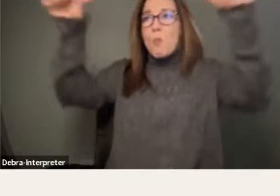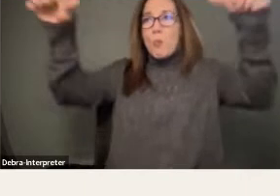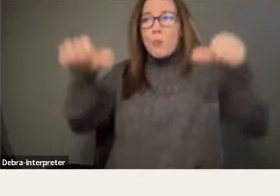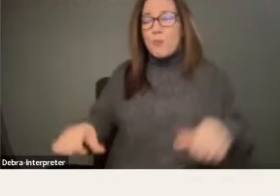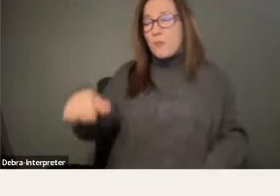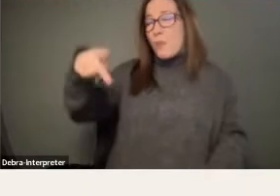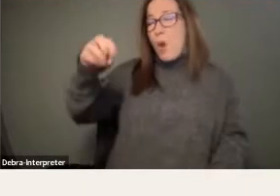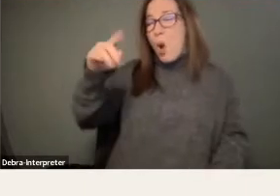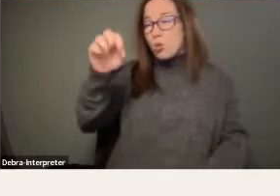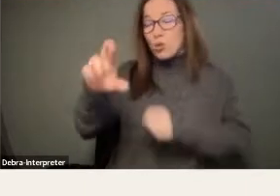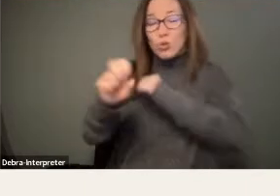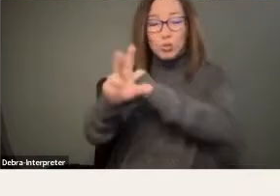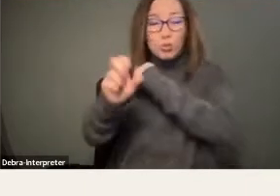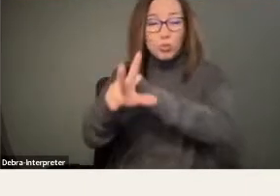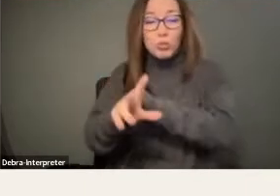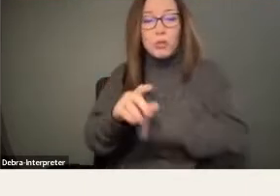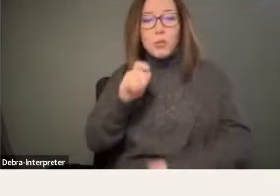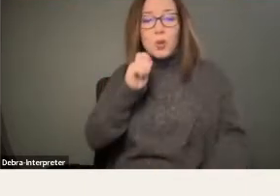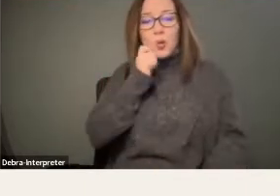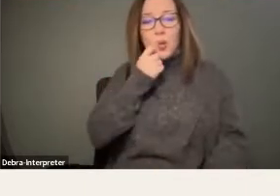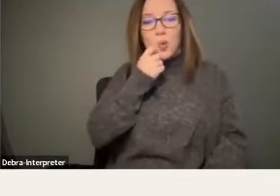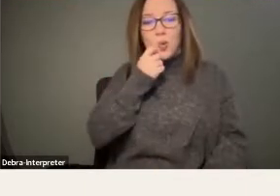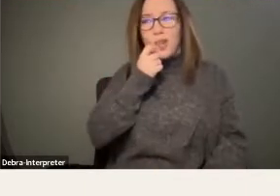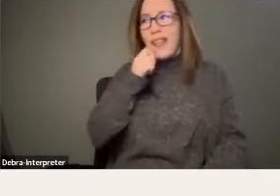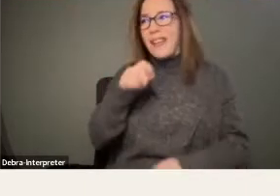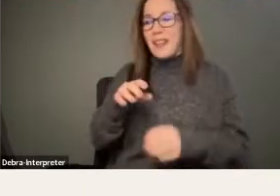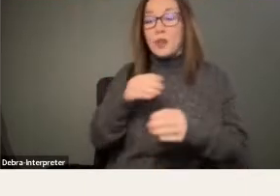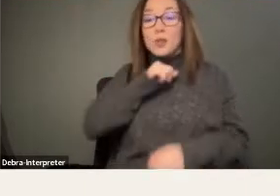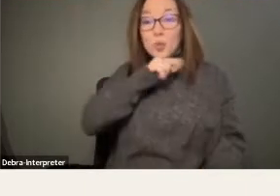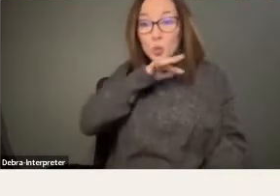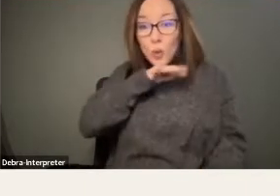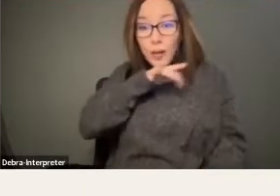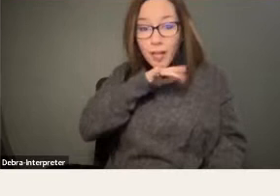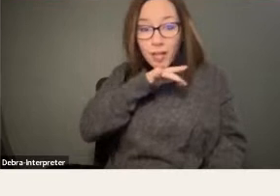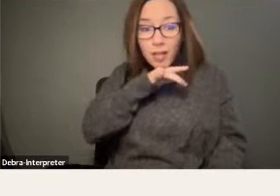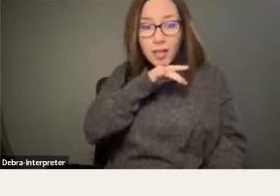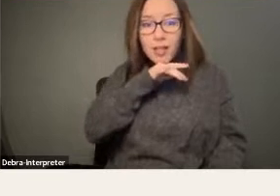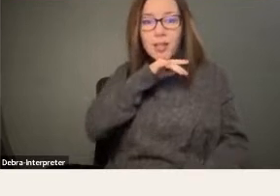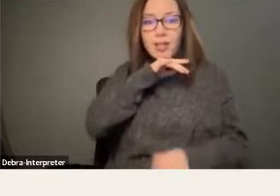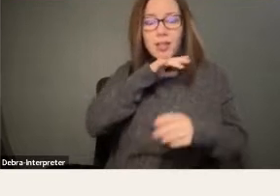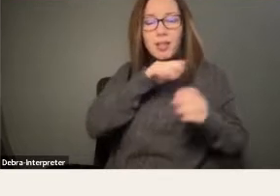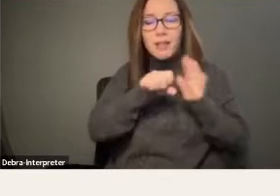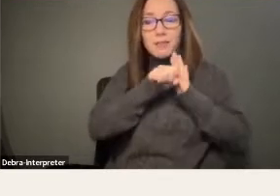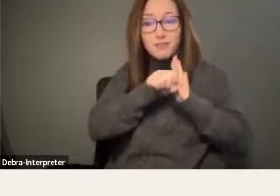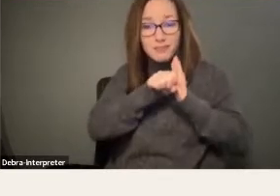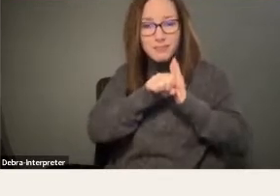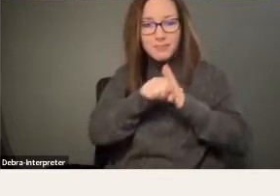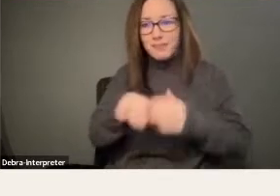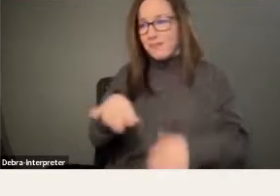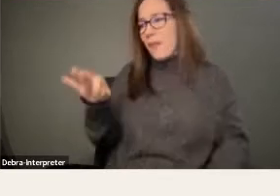lot of ephemeral items, so that could be photographs, a posters. We even have really cool things like